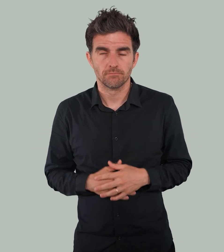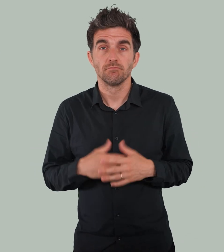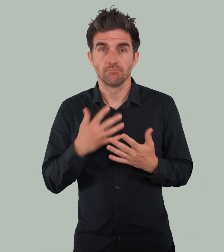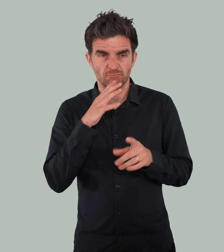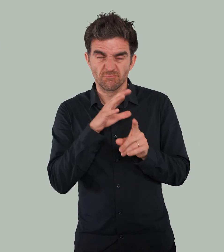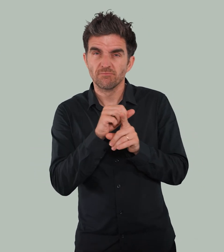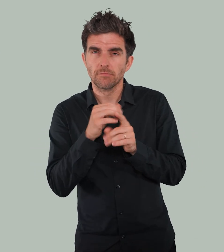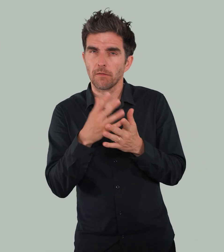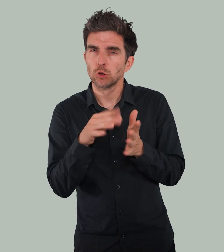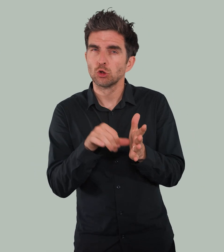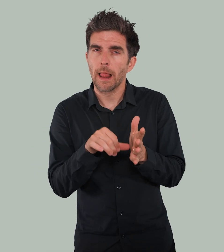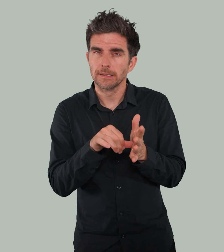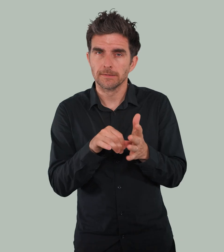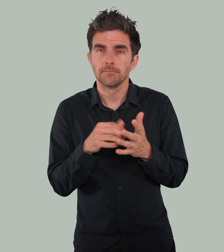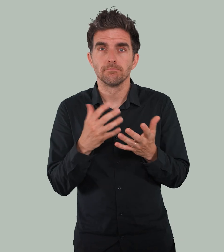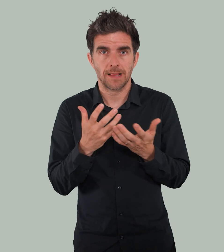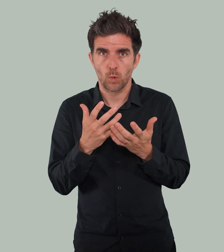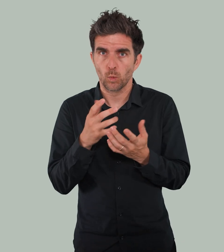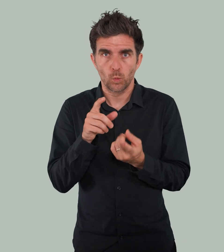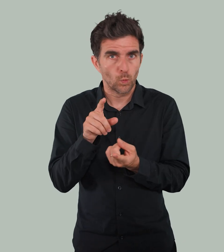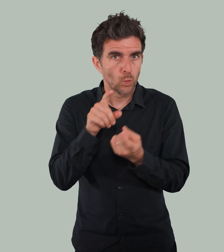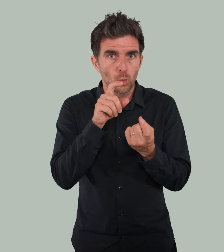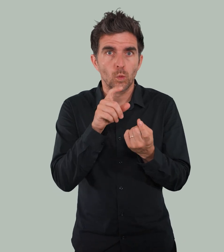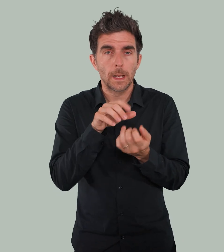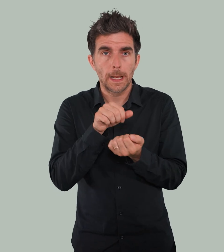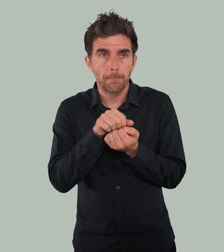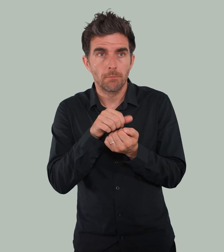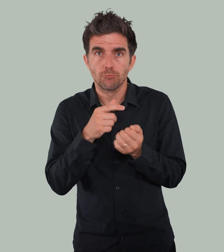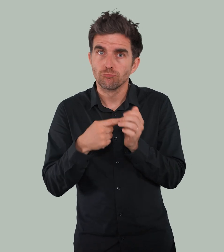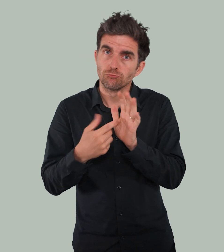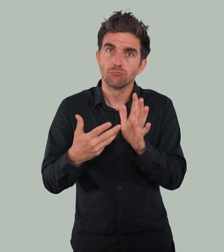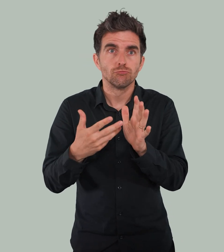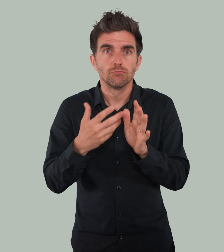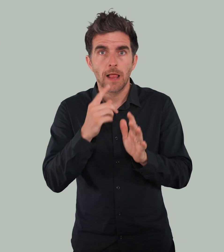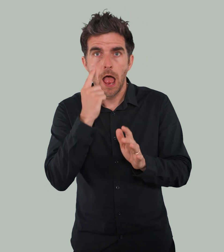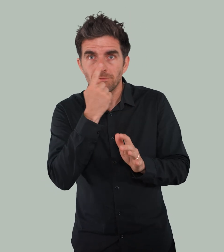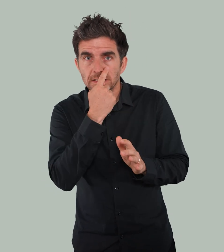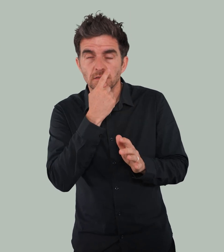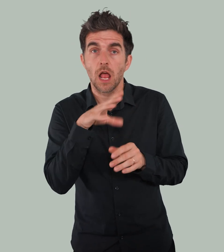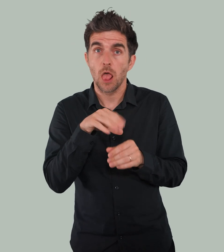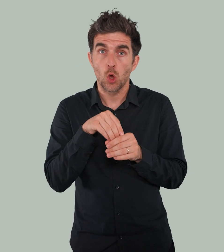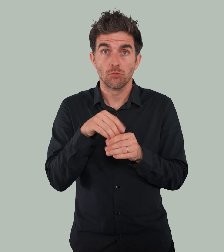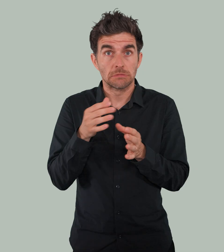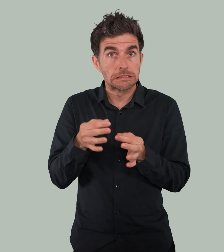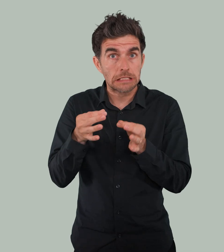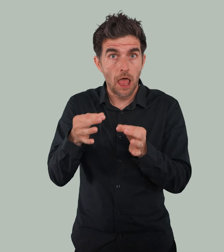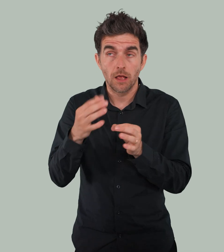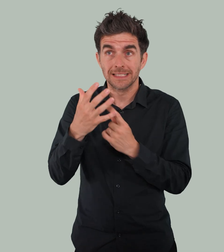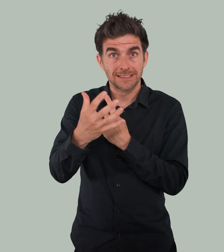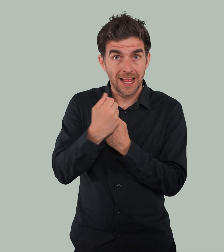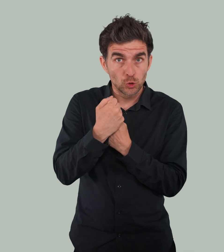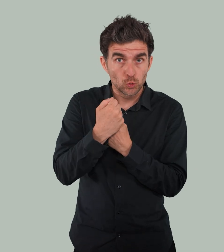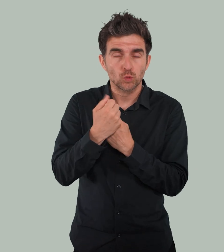Highlight challenges in obtaining and presenting evidence, including delays in diagnosis,